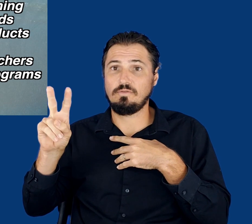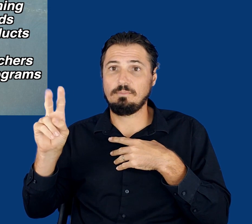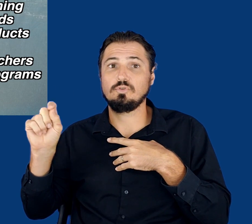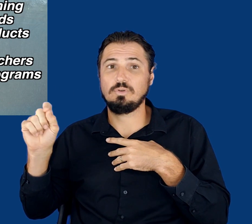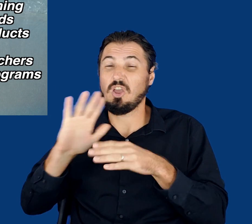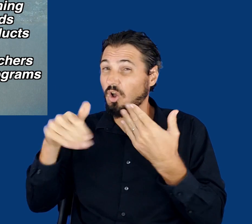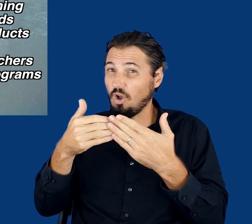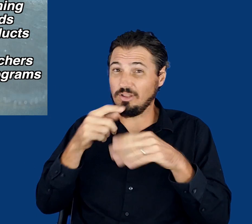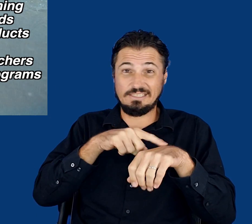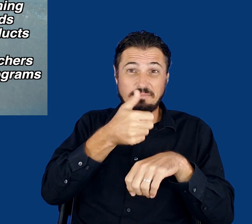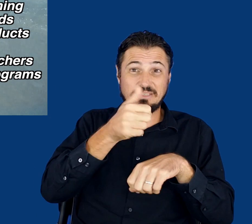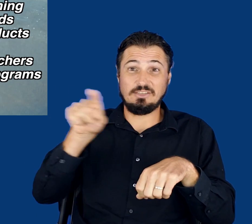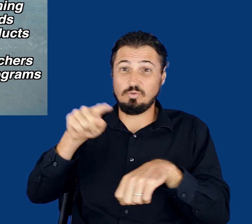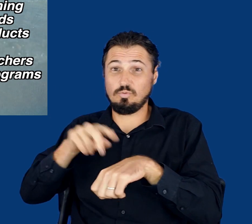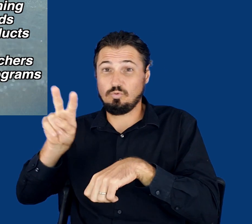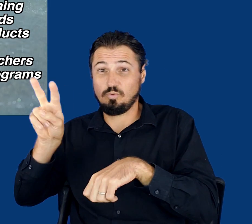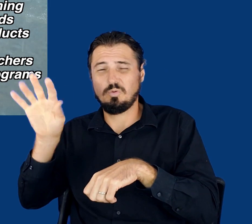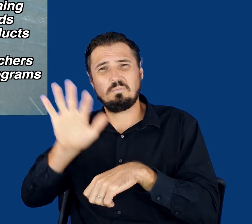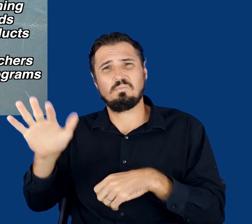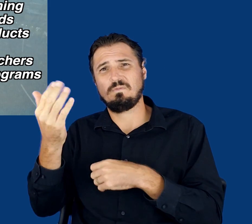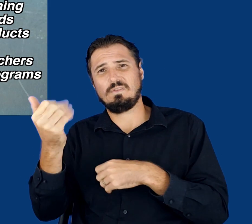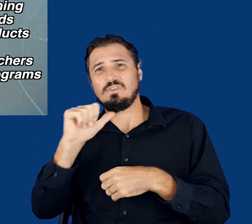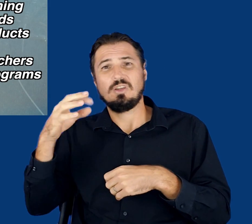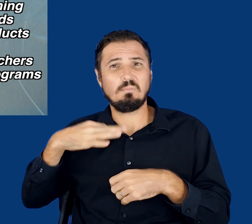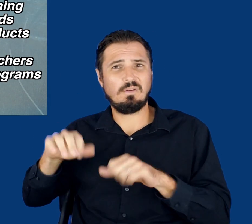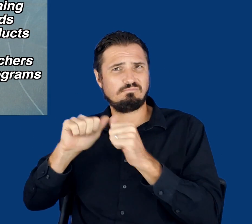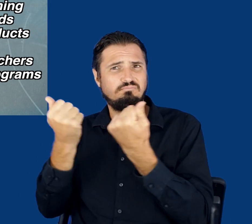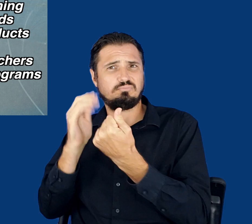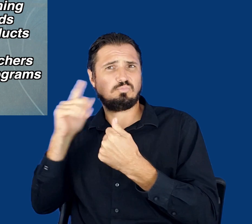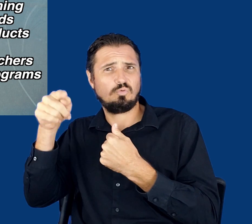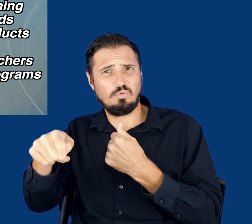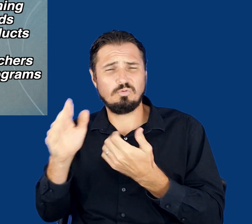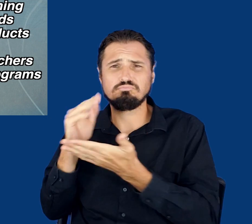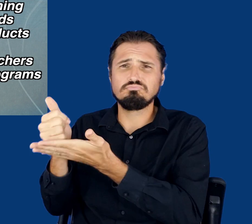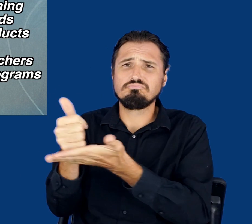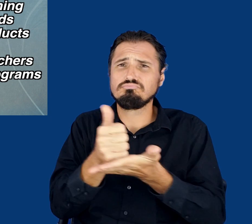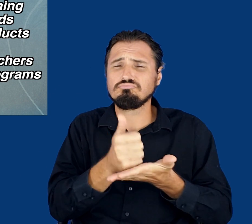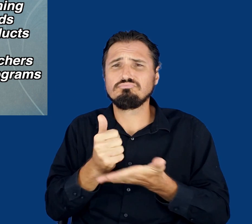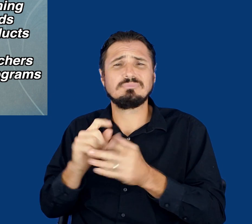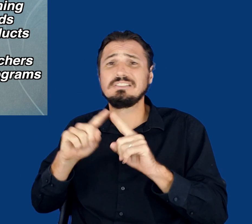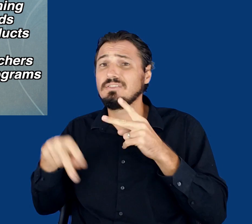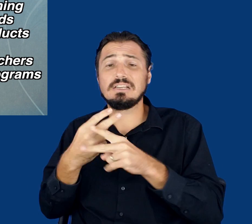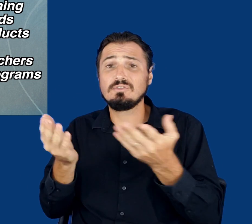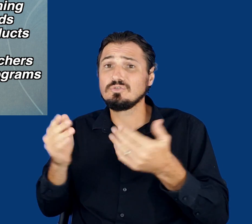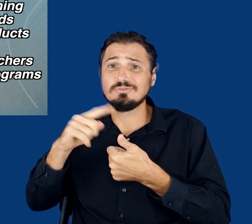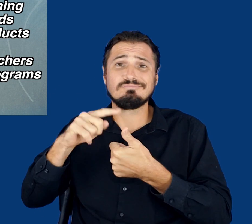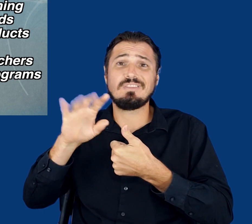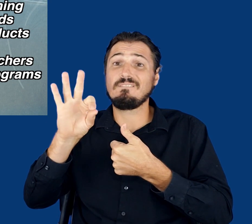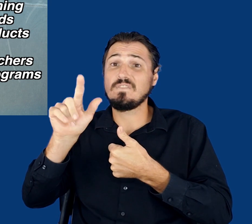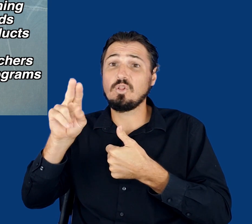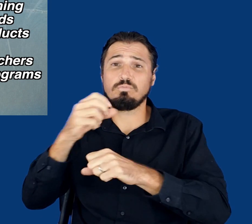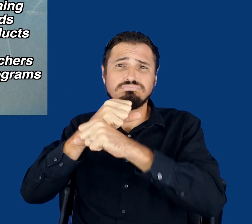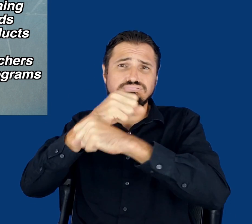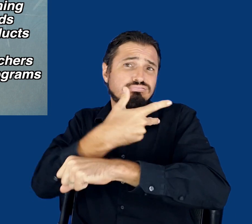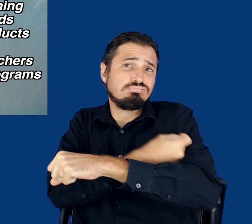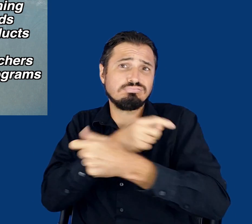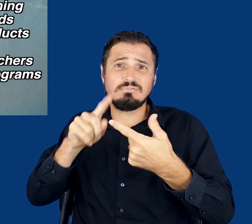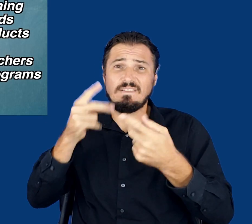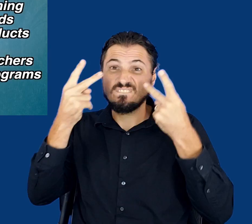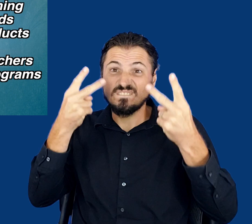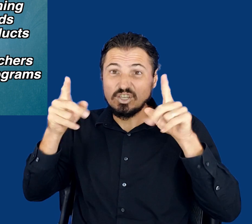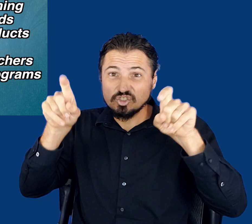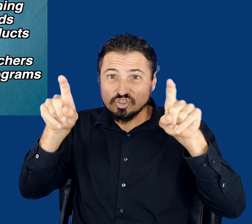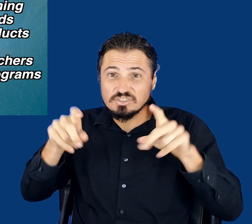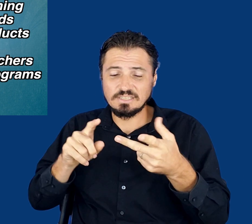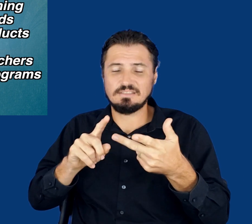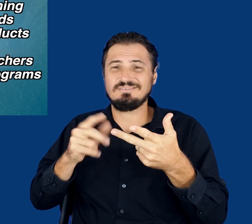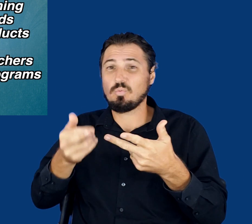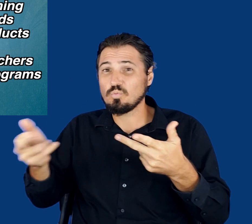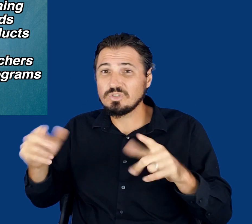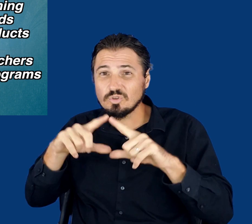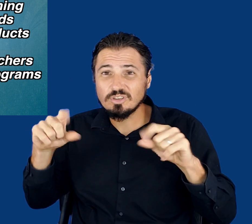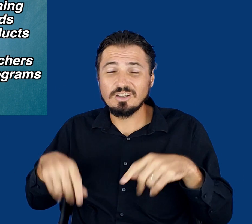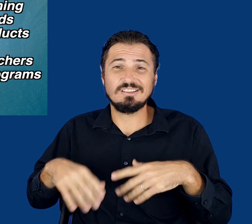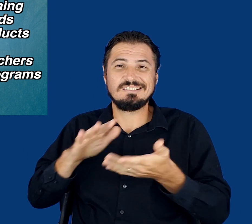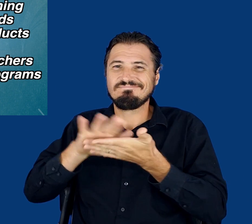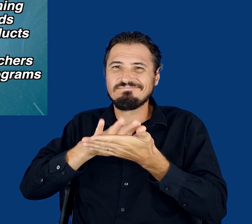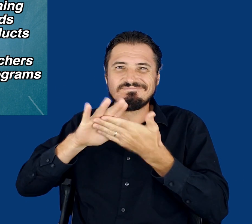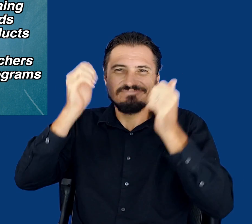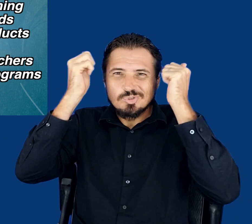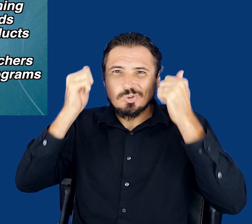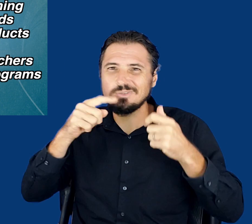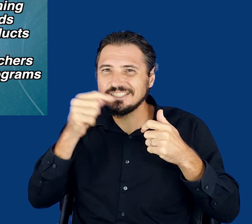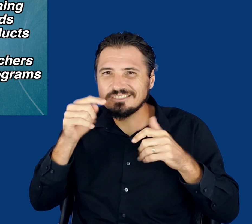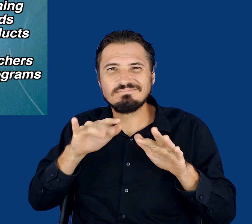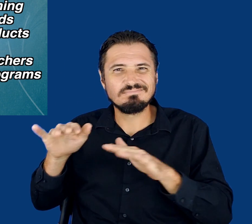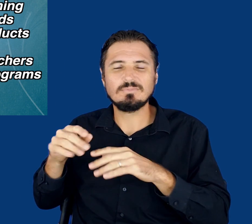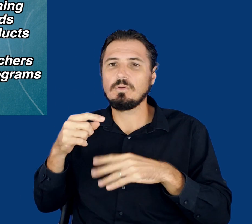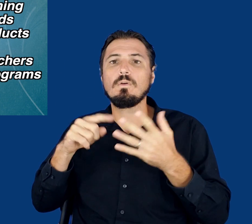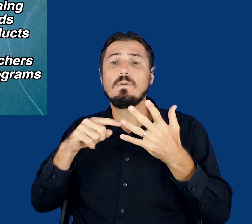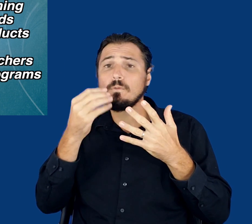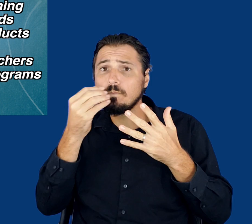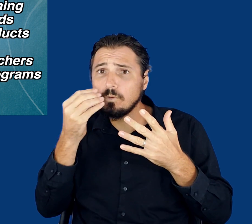Approximately 15 non-profit agencies will offer various services including flu vaccinations, vision screening, resource cards, hygiene products, food, and signing up for housing vouchers and bus